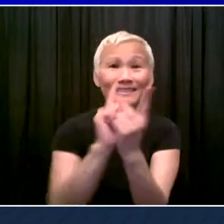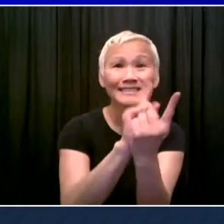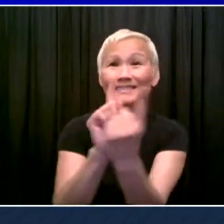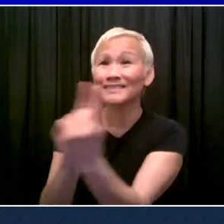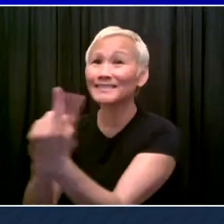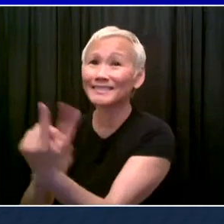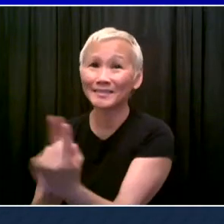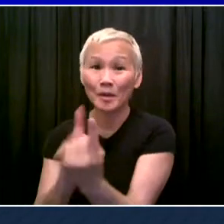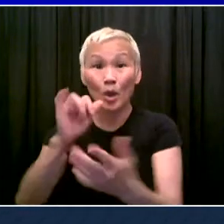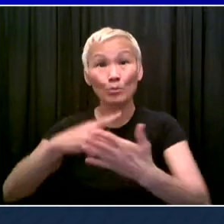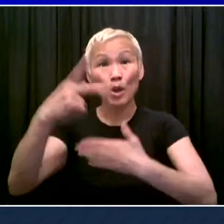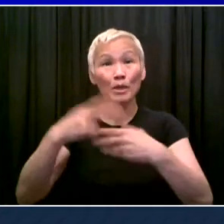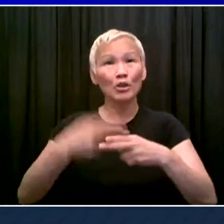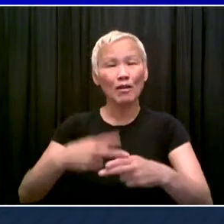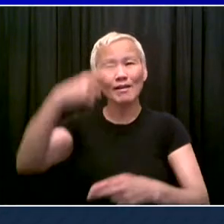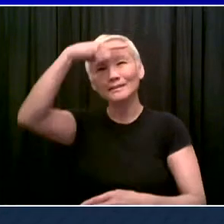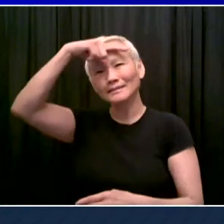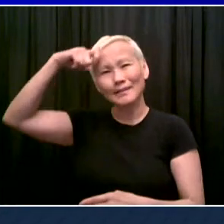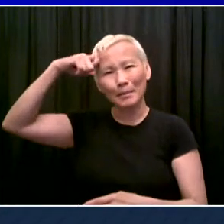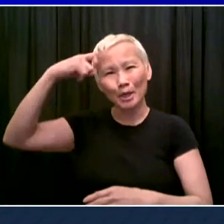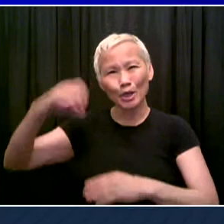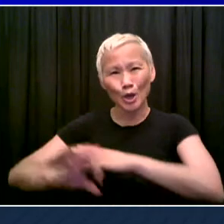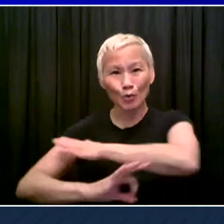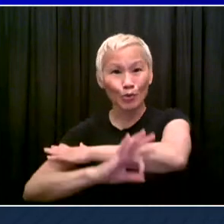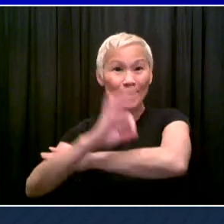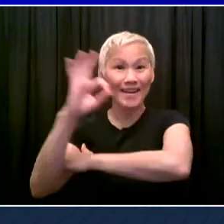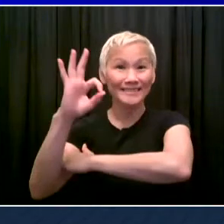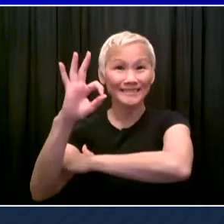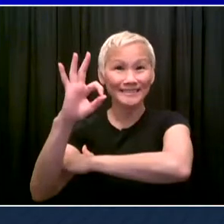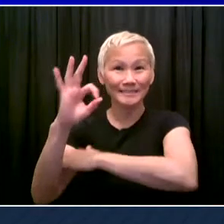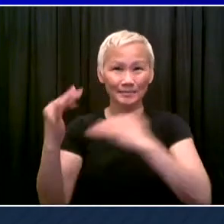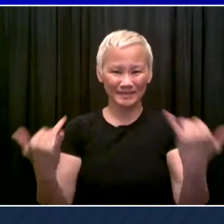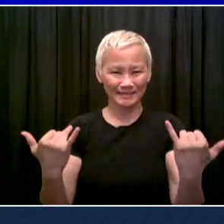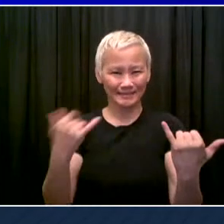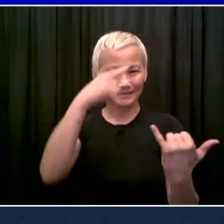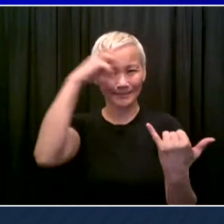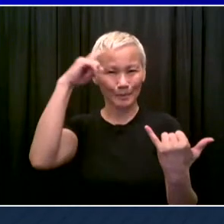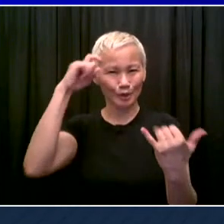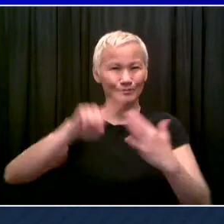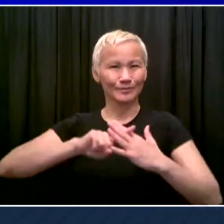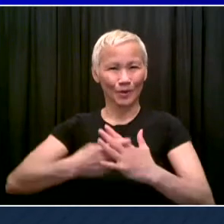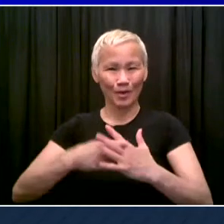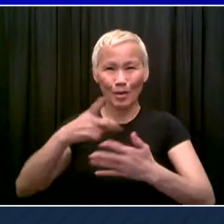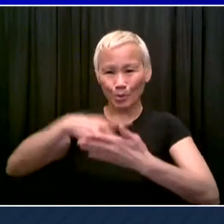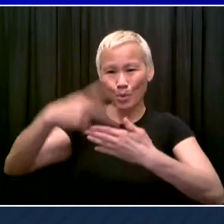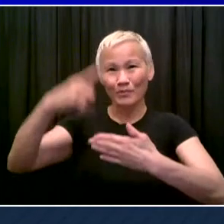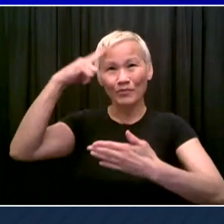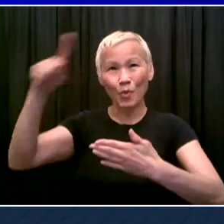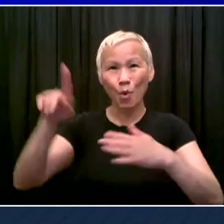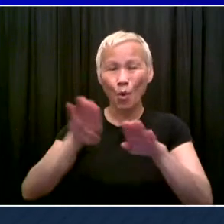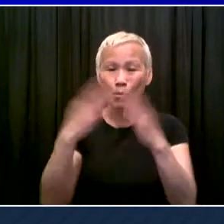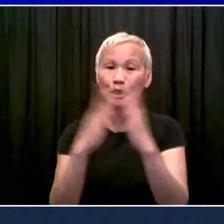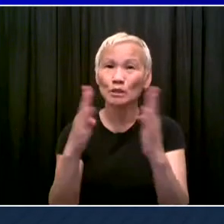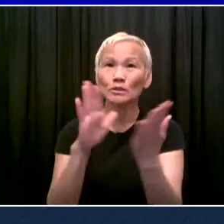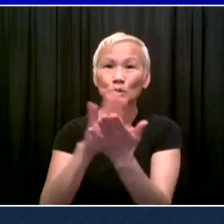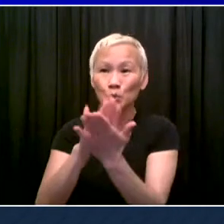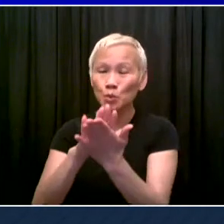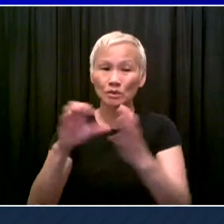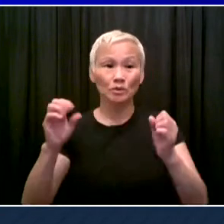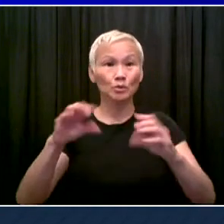UP BUT ALSO HAVE A LOT OF FUN